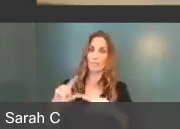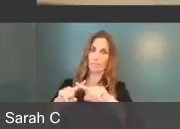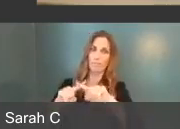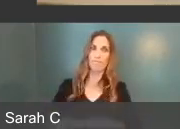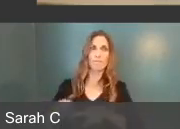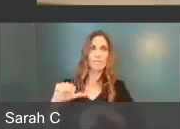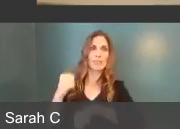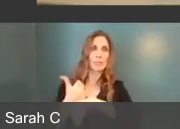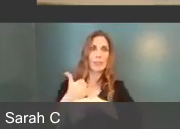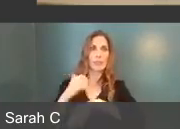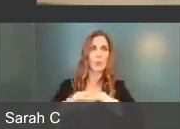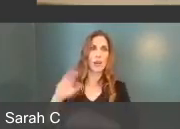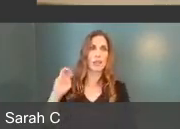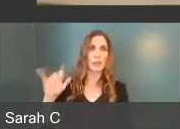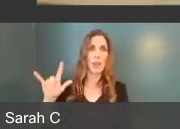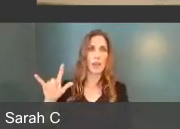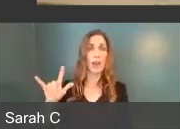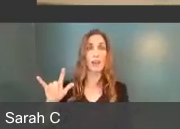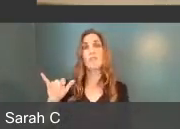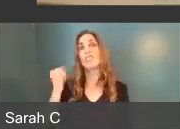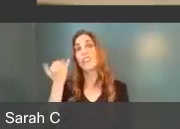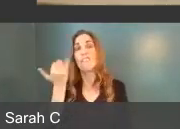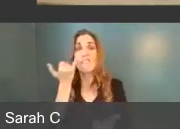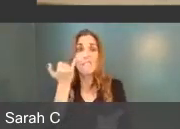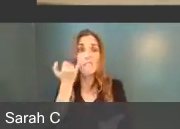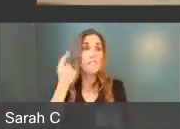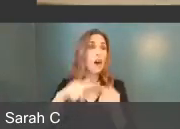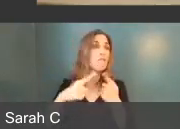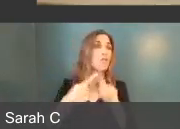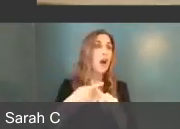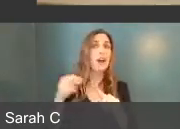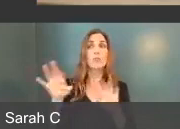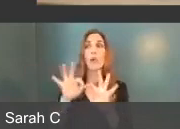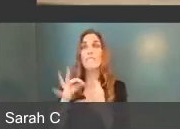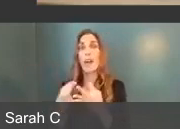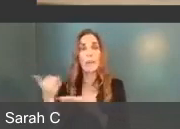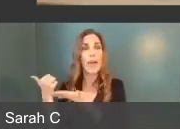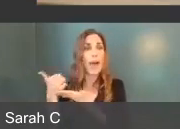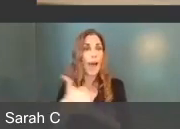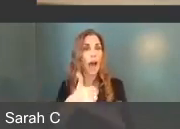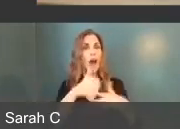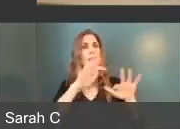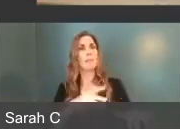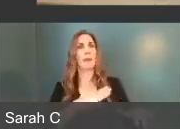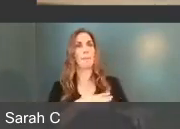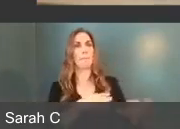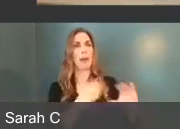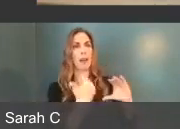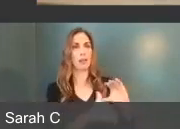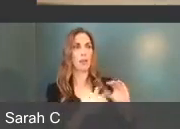there's, again, a friend, a family member that could put their email in, that would be great.